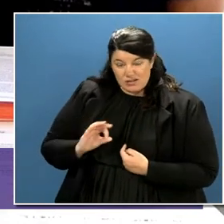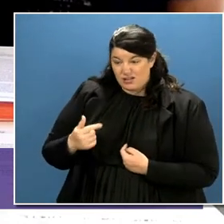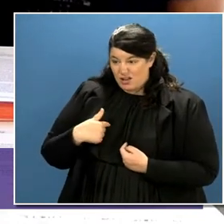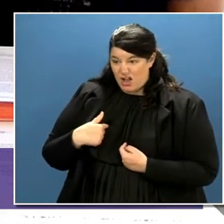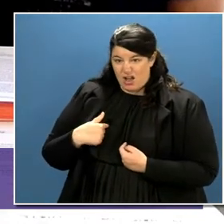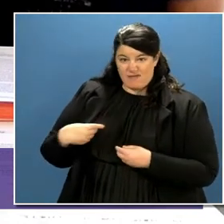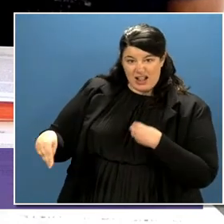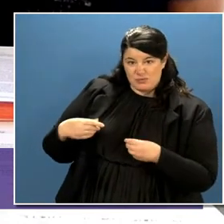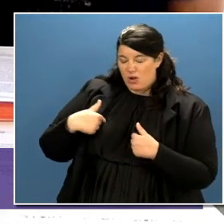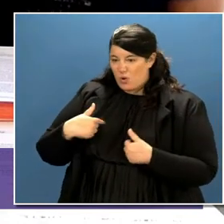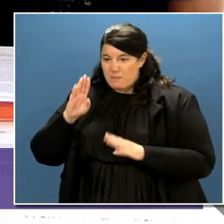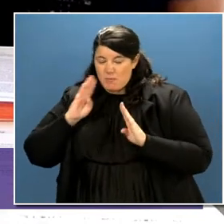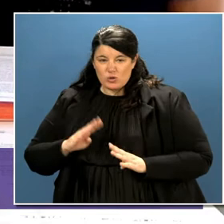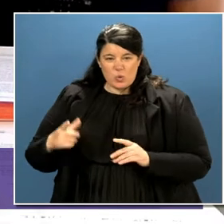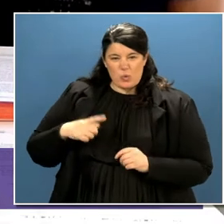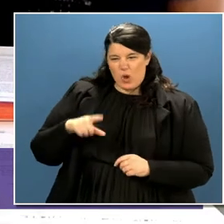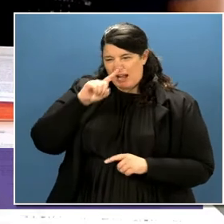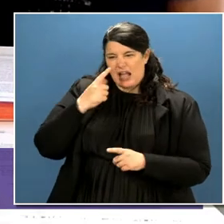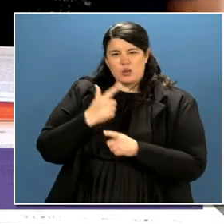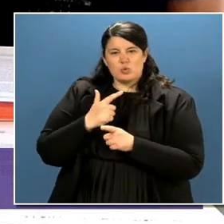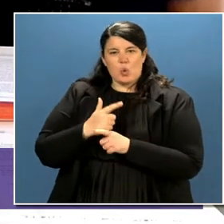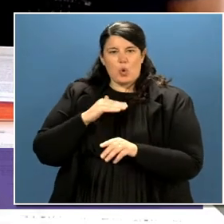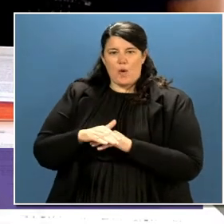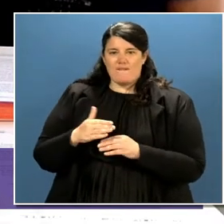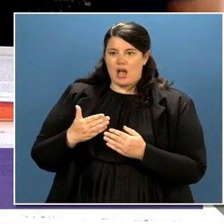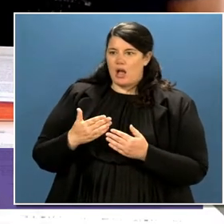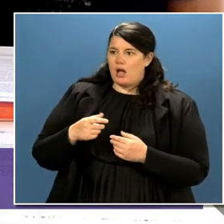he said, "Why can't we talk about the productivity of people with disability